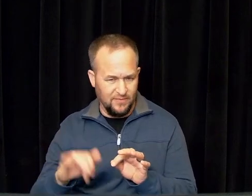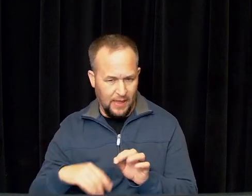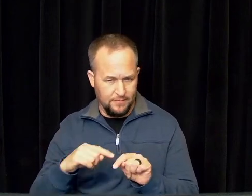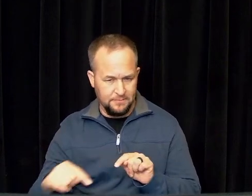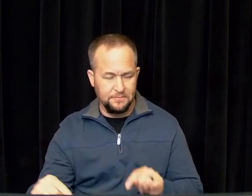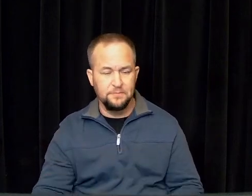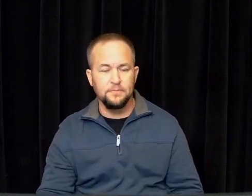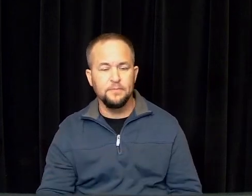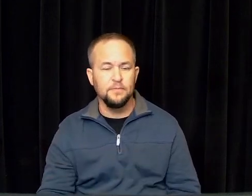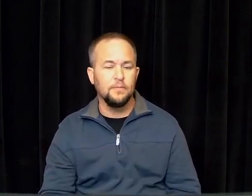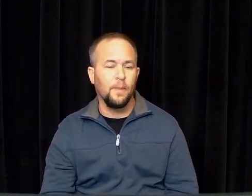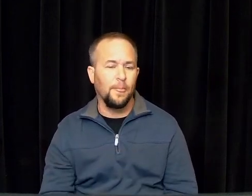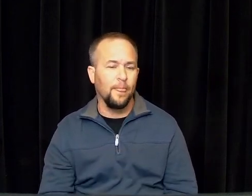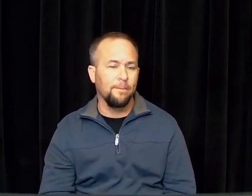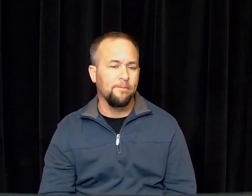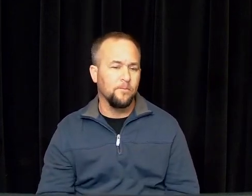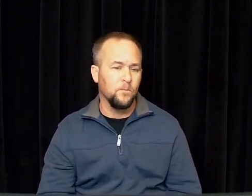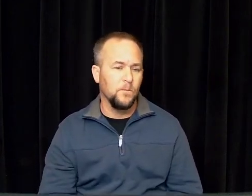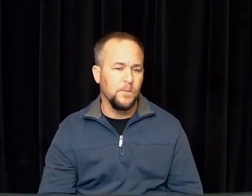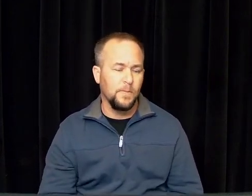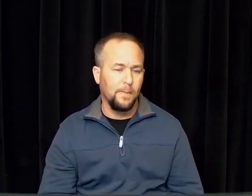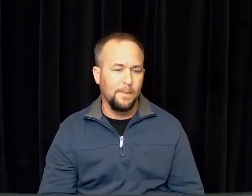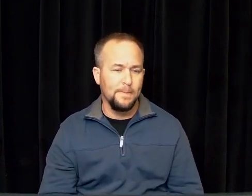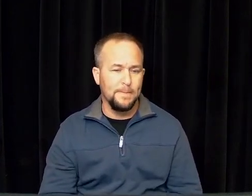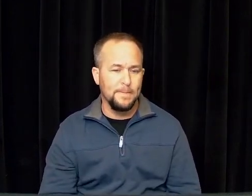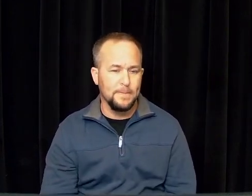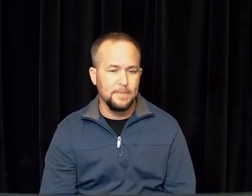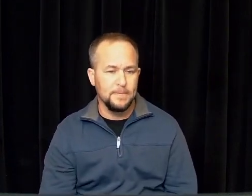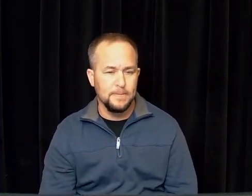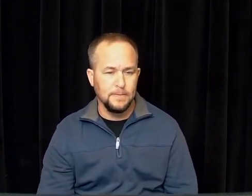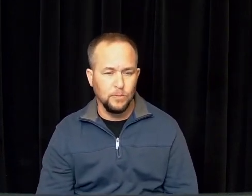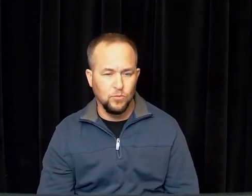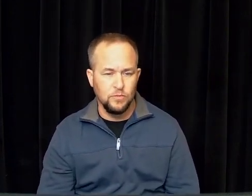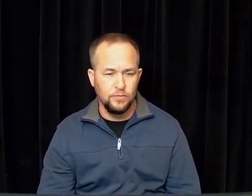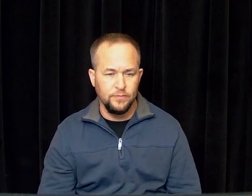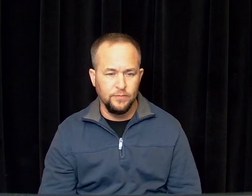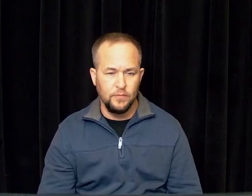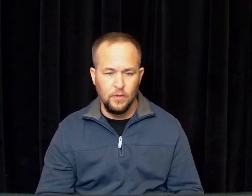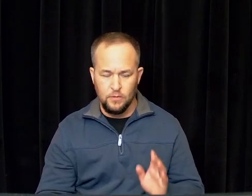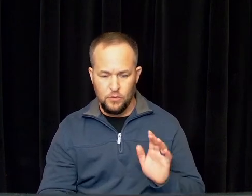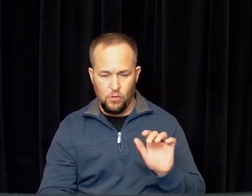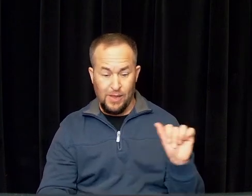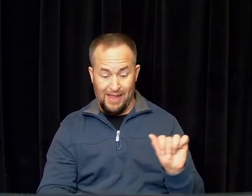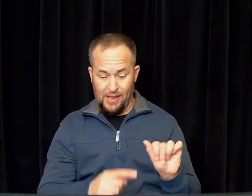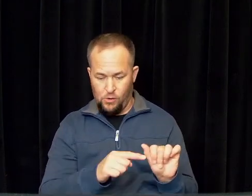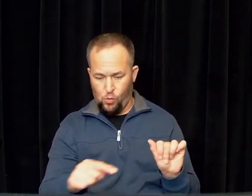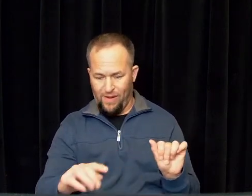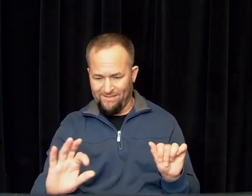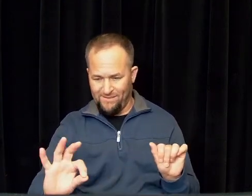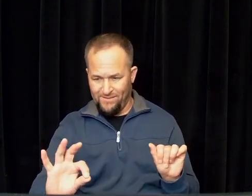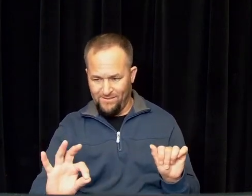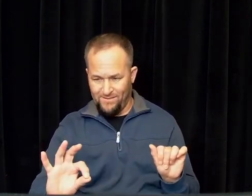So right here, this back segment right here, that's an edge. Because that's where the